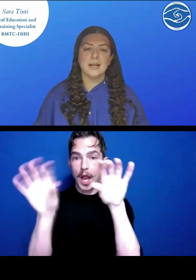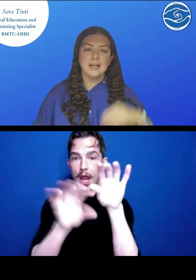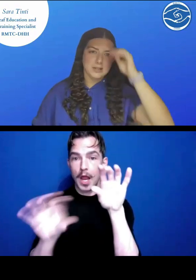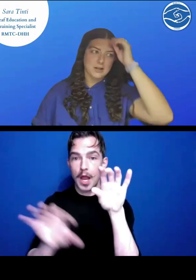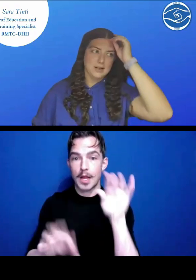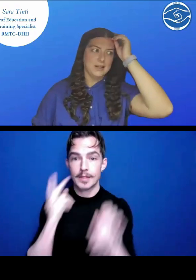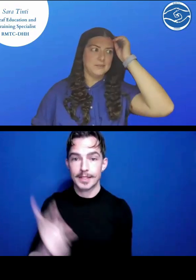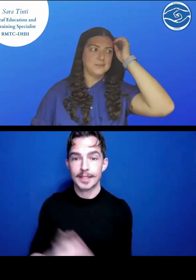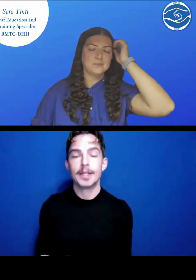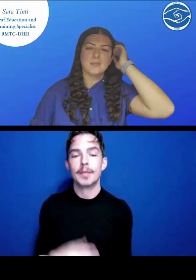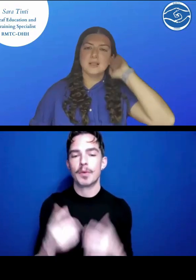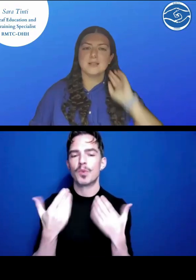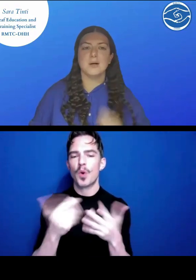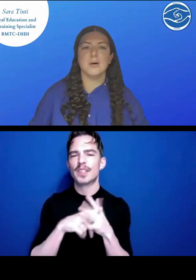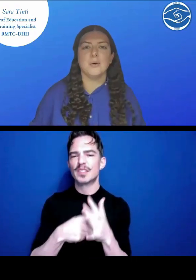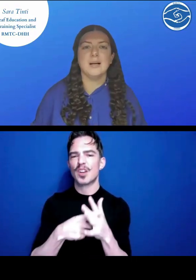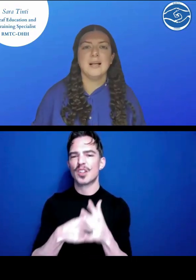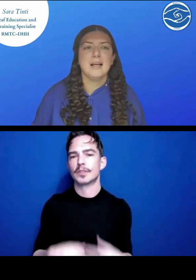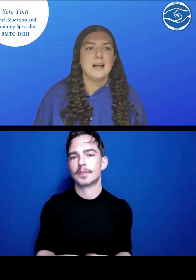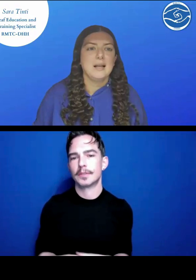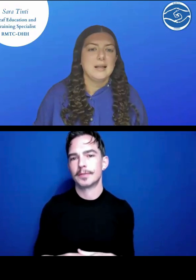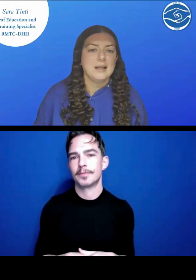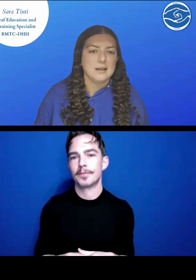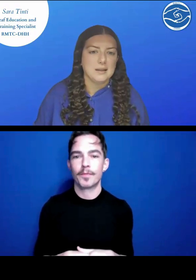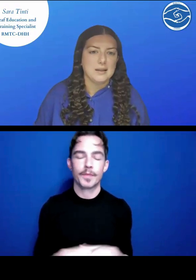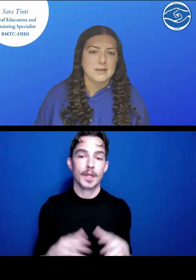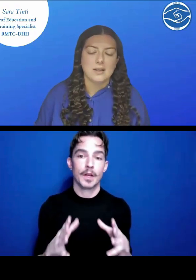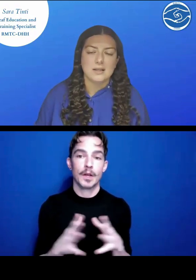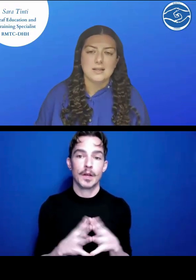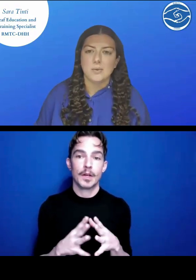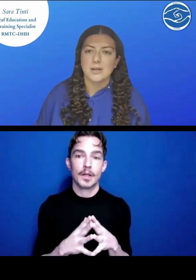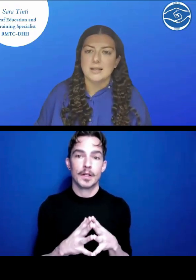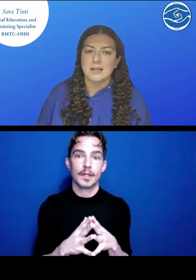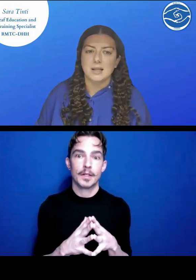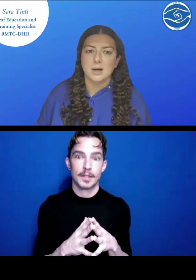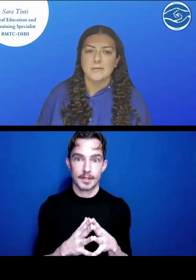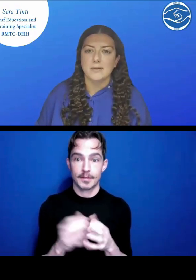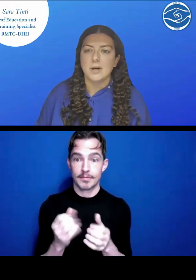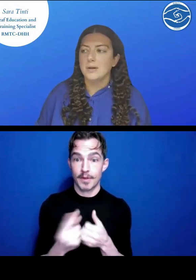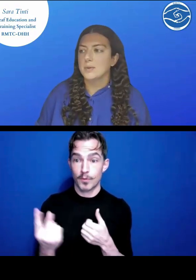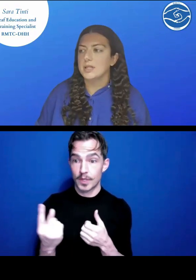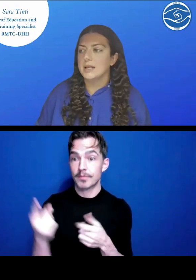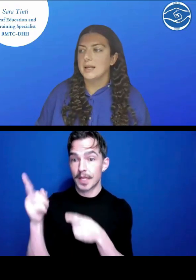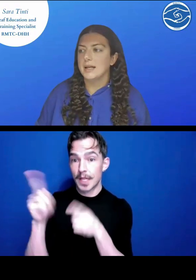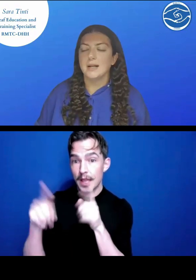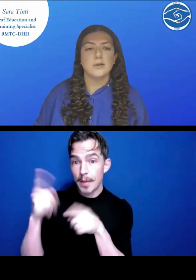we're gonna get started. So, as long as everyone gets the collaborative notes, we're just going to